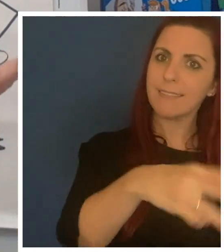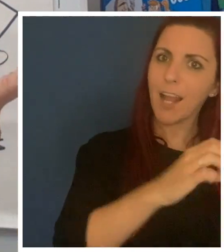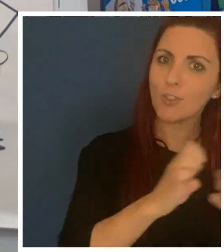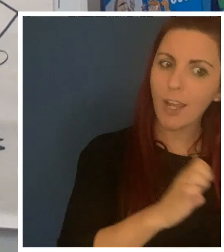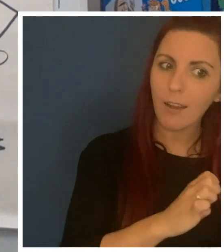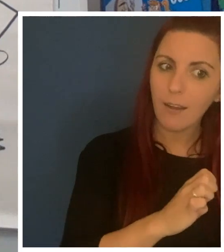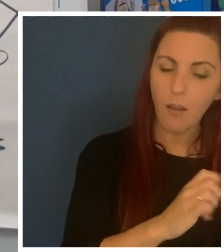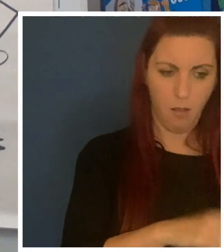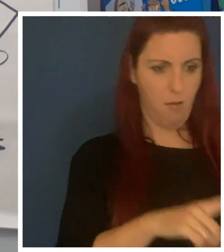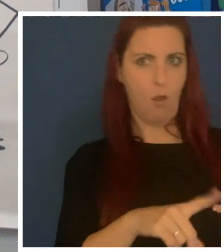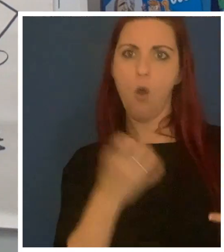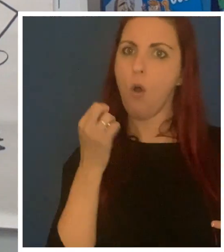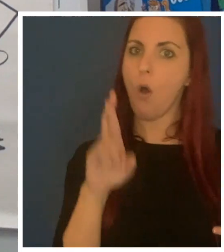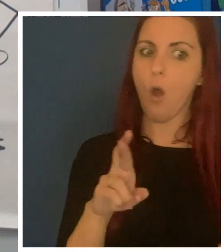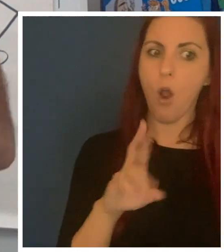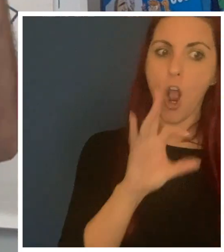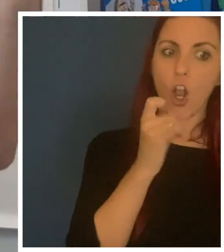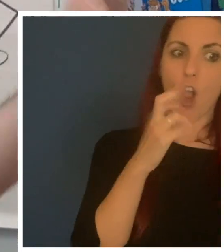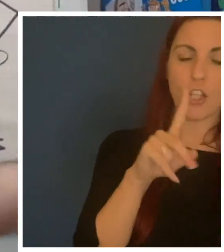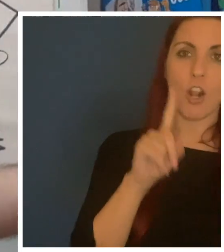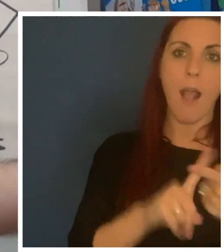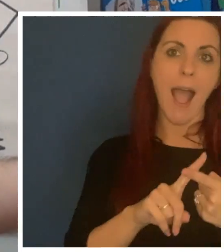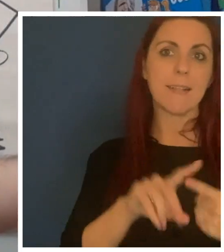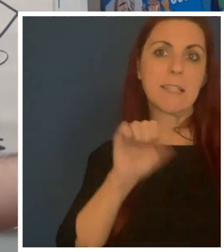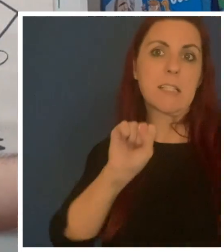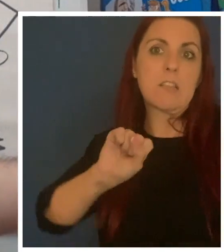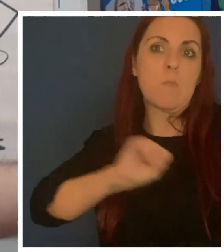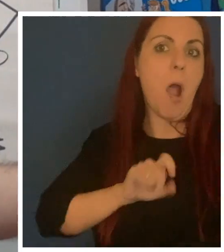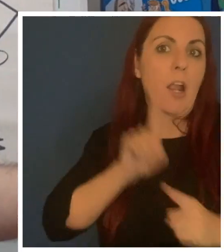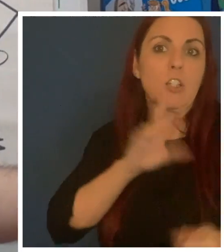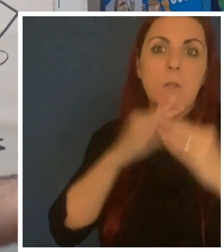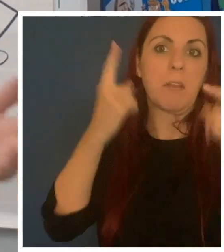or will Guzzler and Sparkie do something completely different?